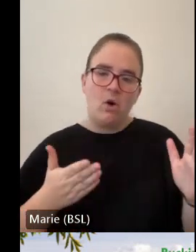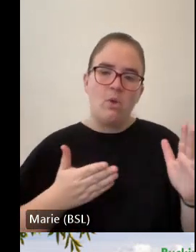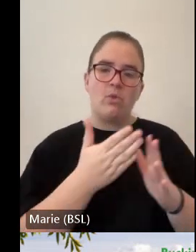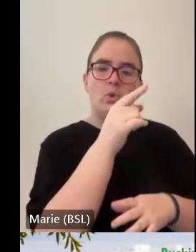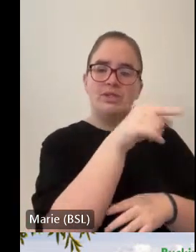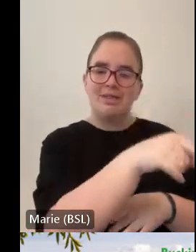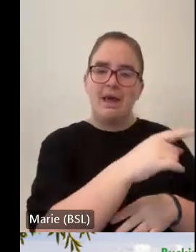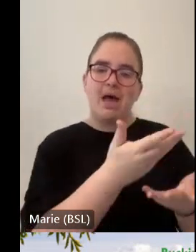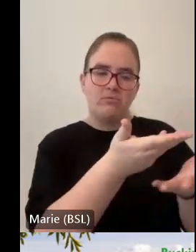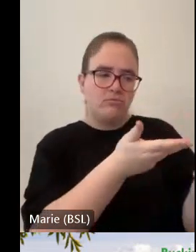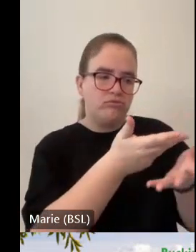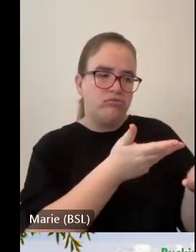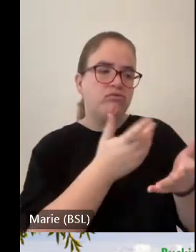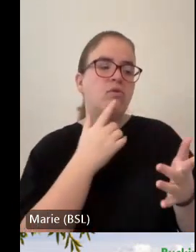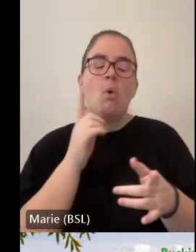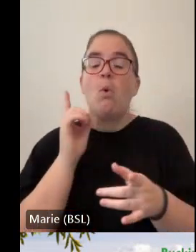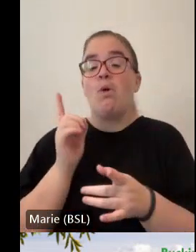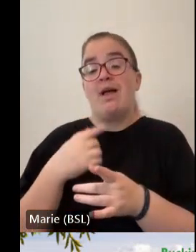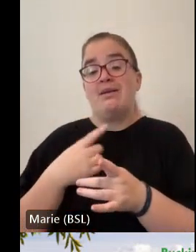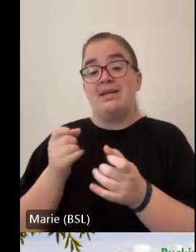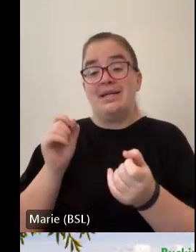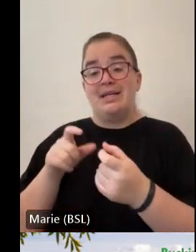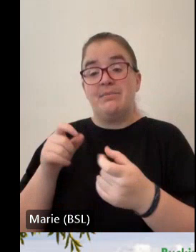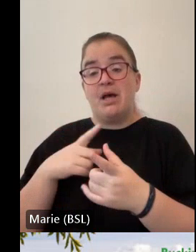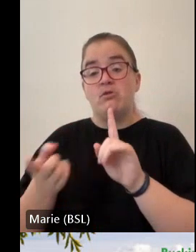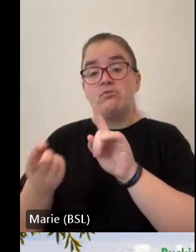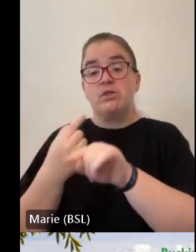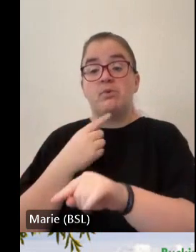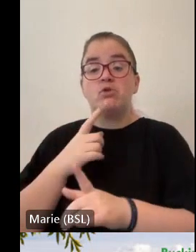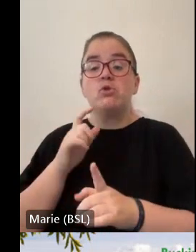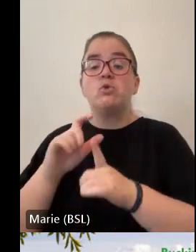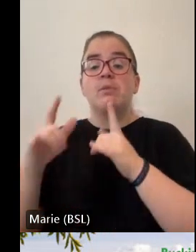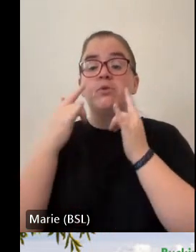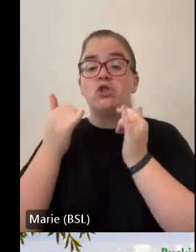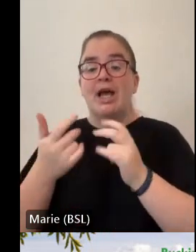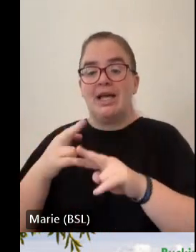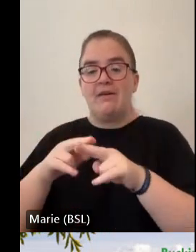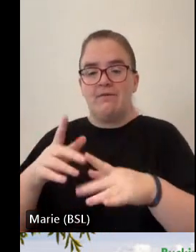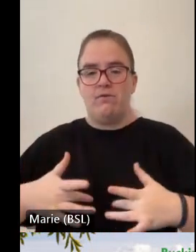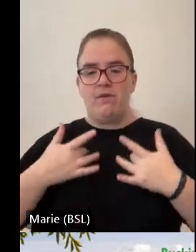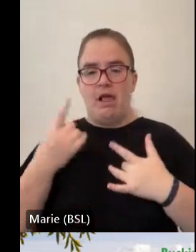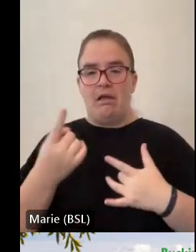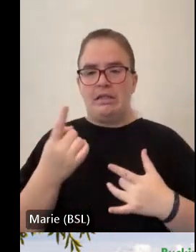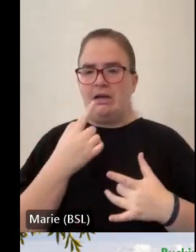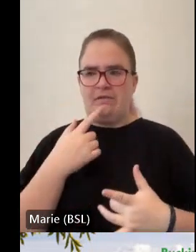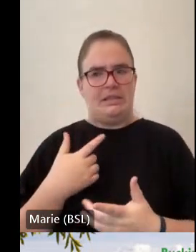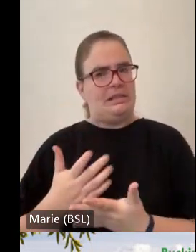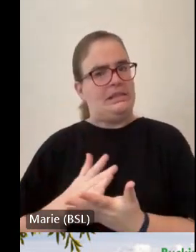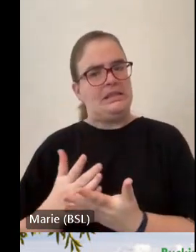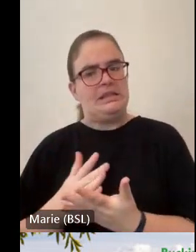and or the genuine email and then respond to just double check if you're in any way uncertain that report.